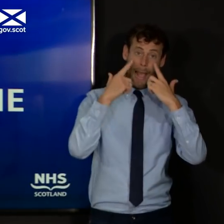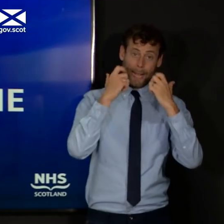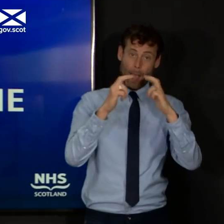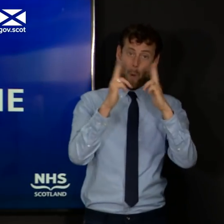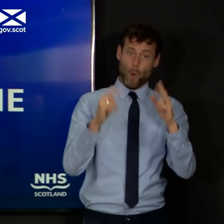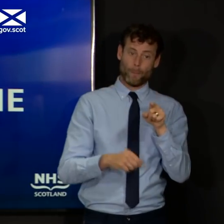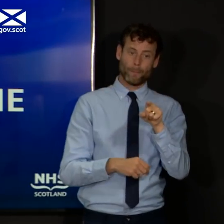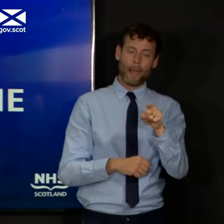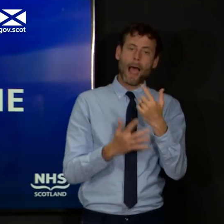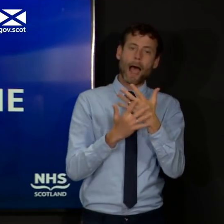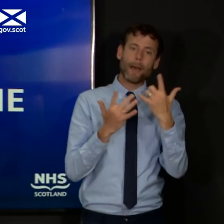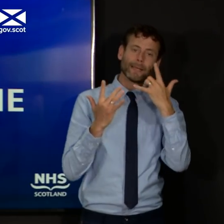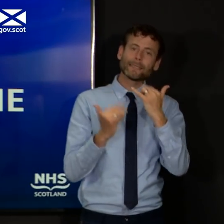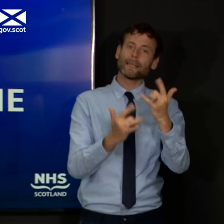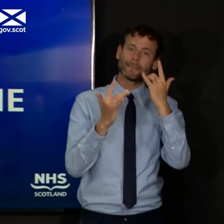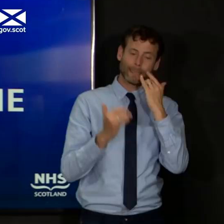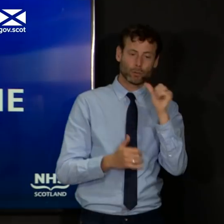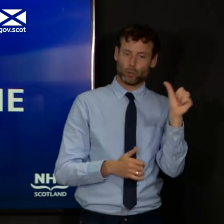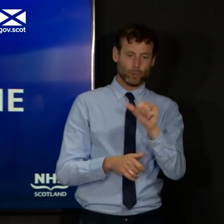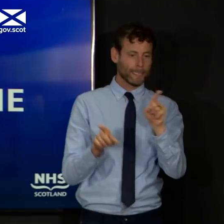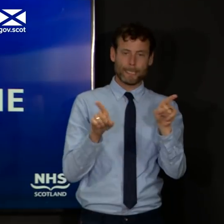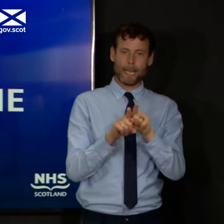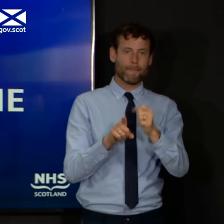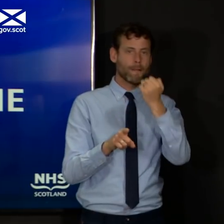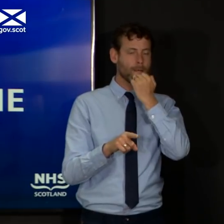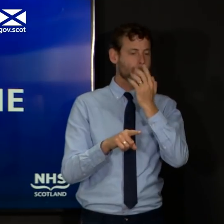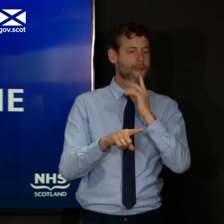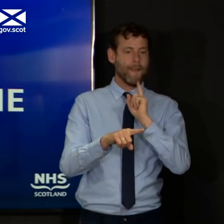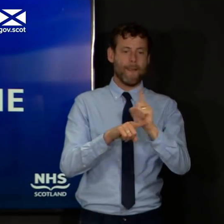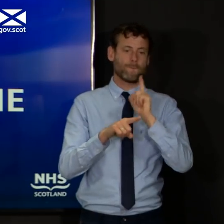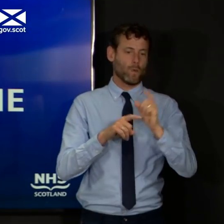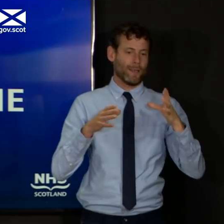iterative process. And as the First Minister said, I've made it very clear to our Health